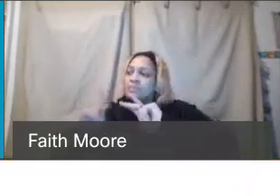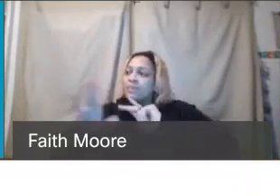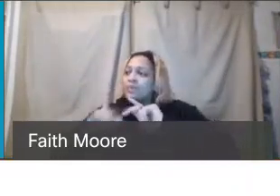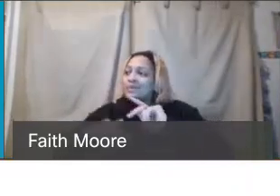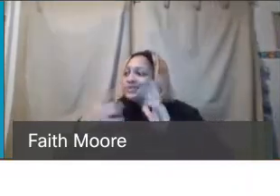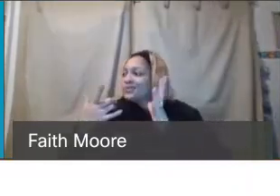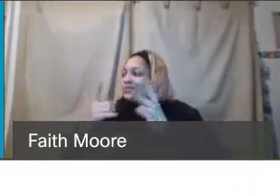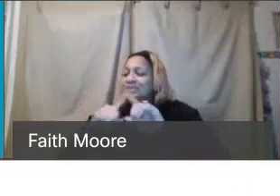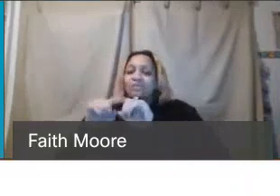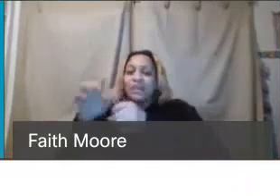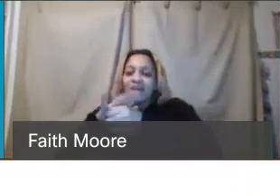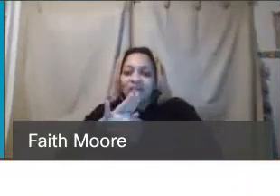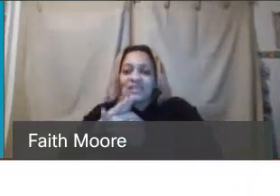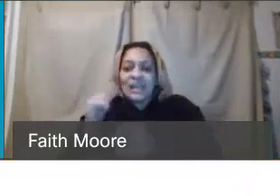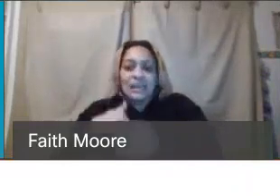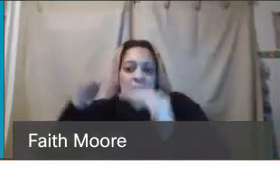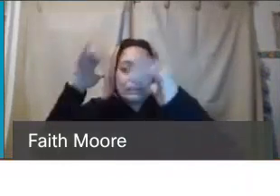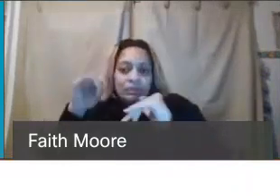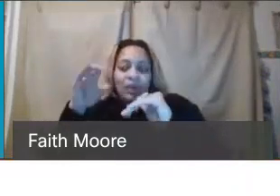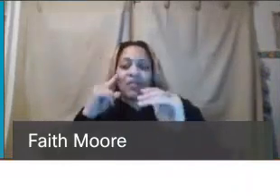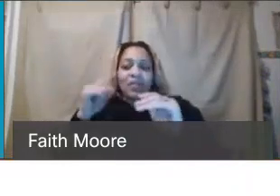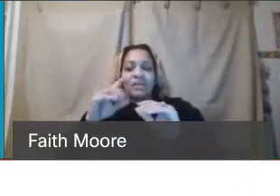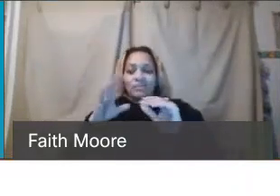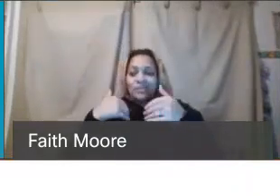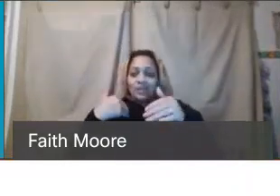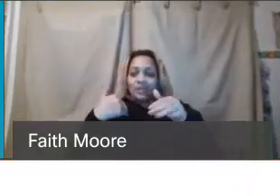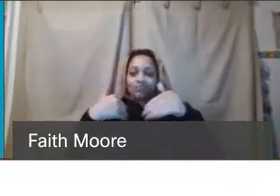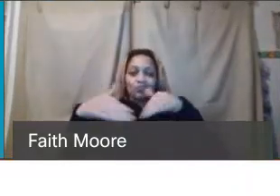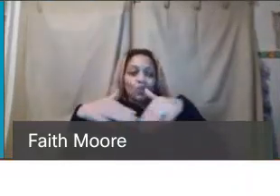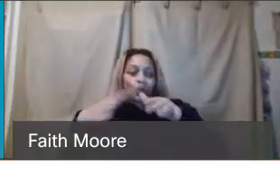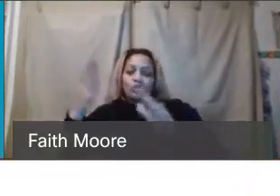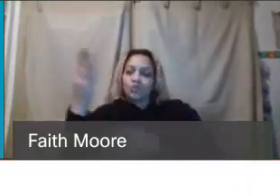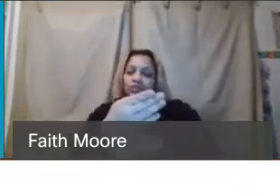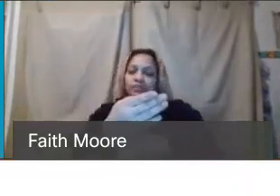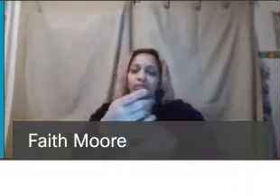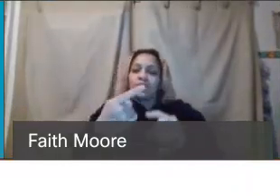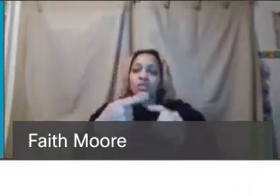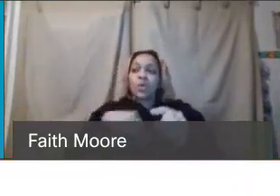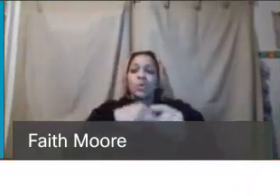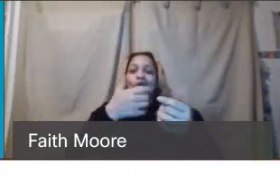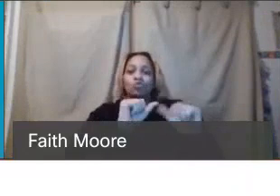Um, the nature of extending the 53 requires that it stays on the West side of the street, and it continues.